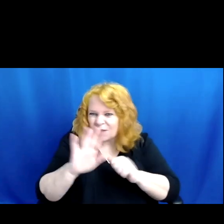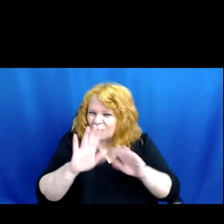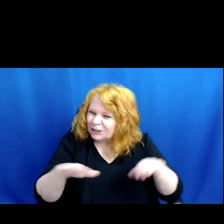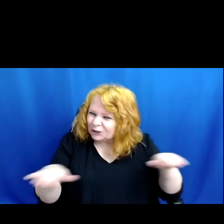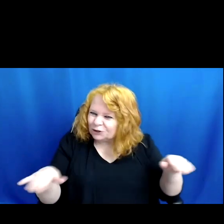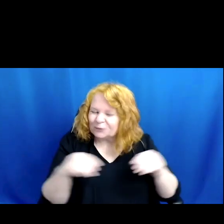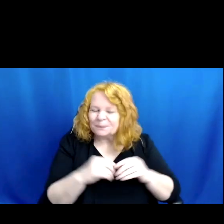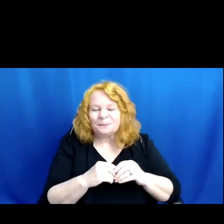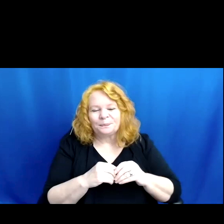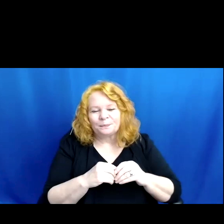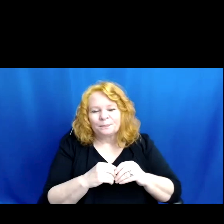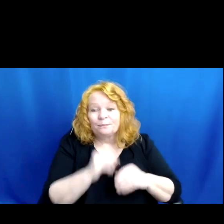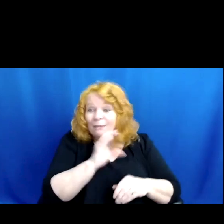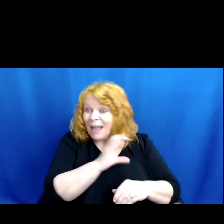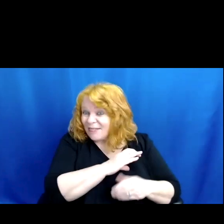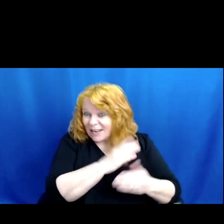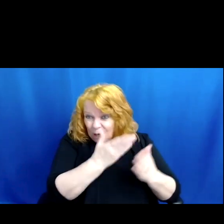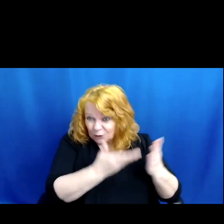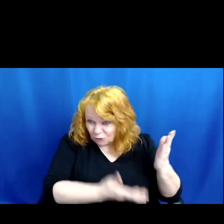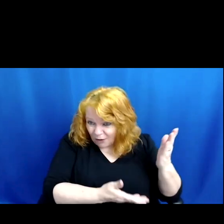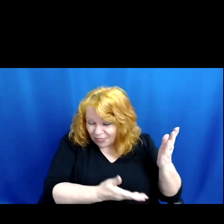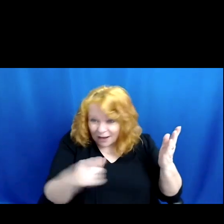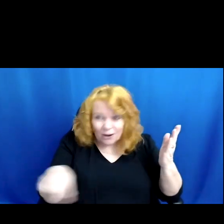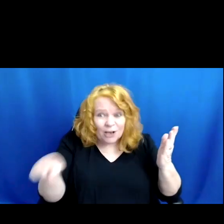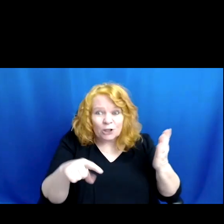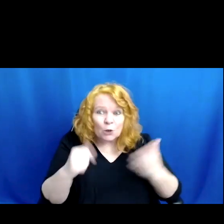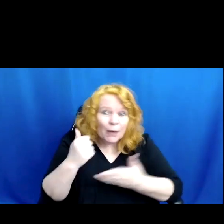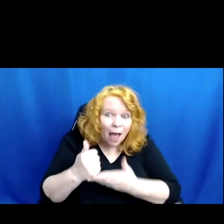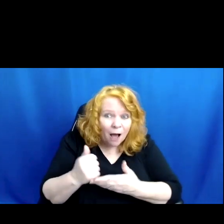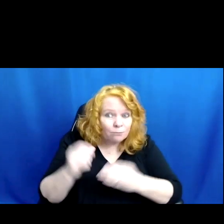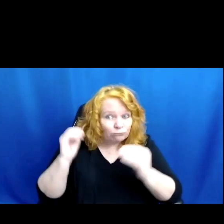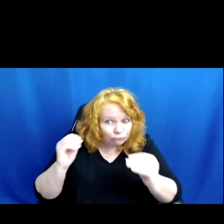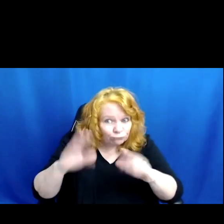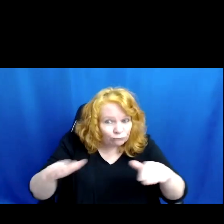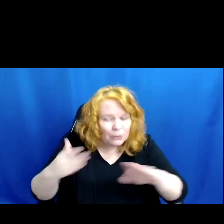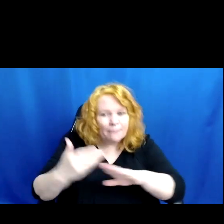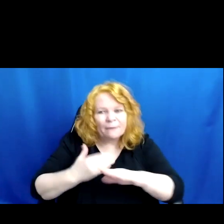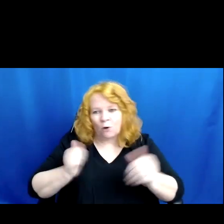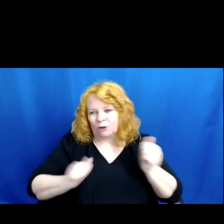The characters are there to help you cue your child in before the show.